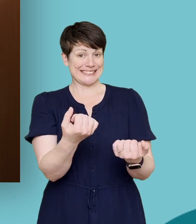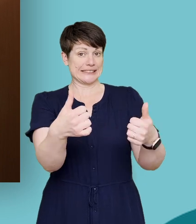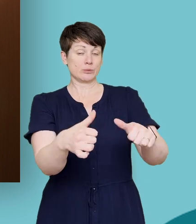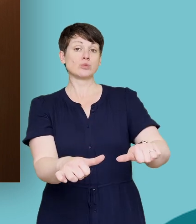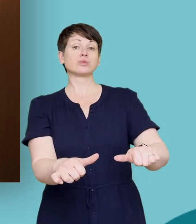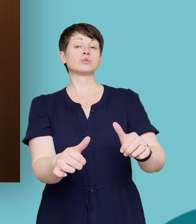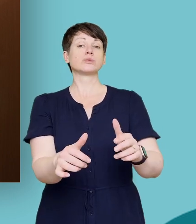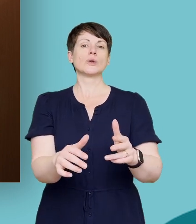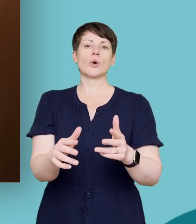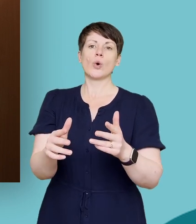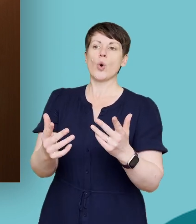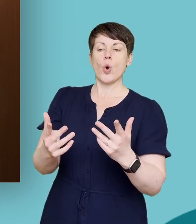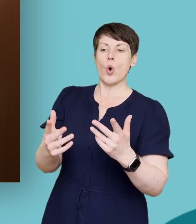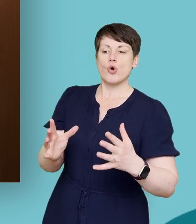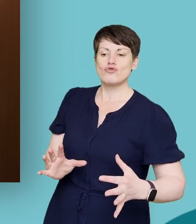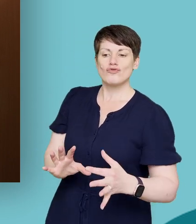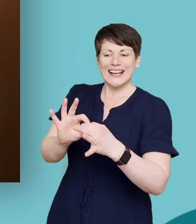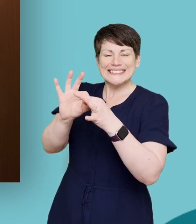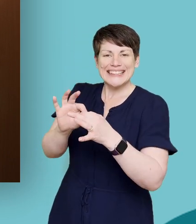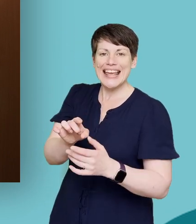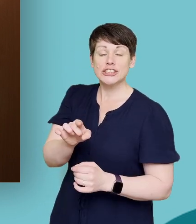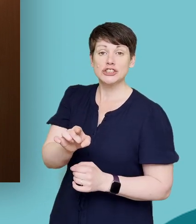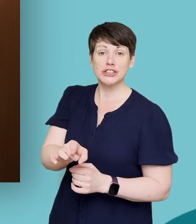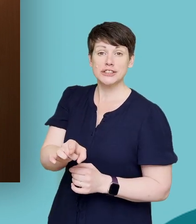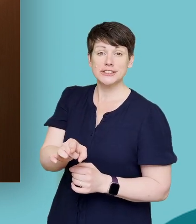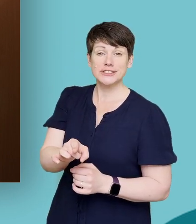small experience of reconciliation, of re-found trust.